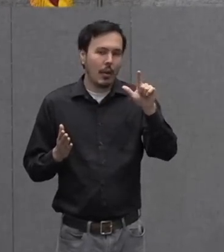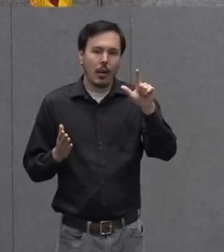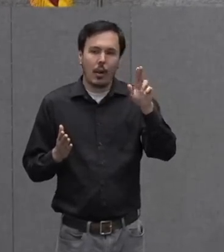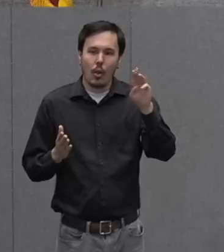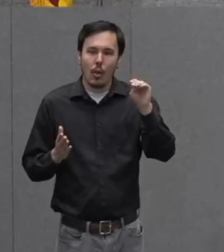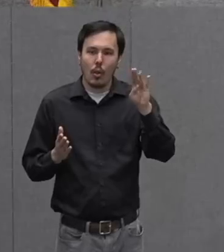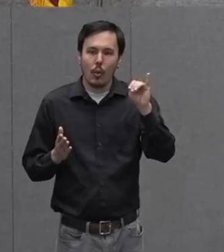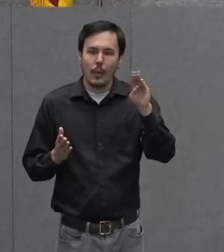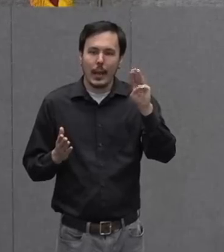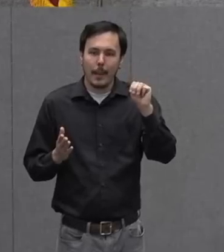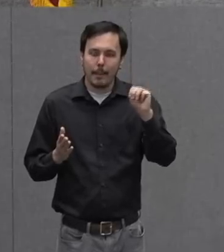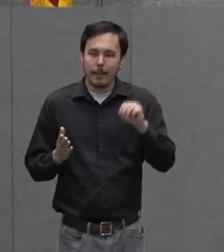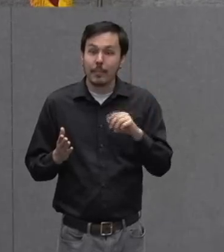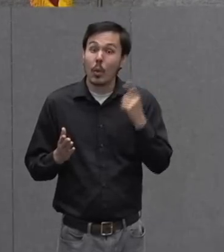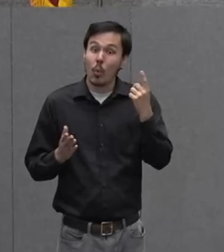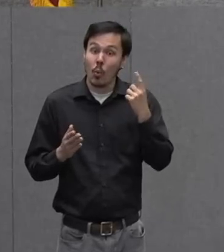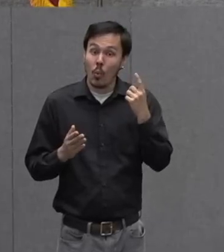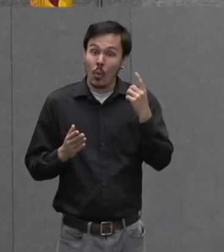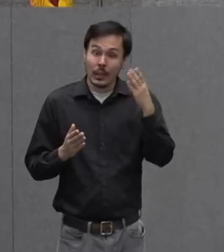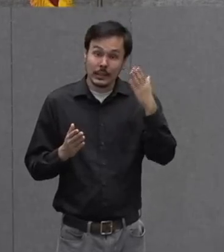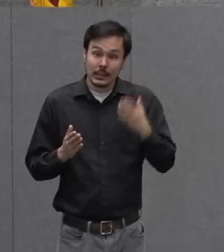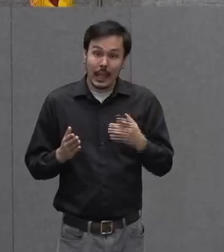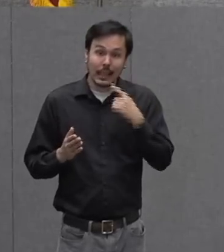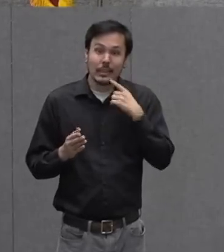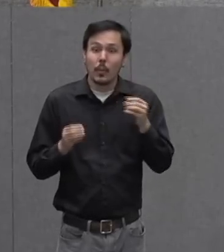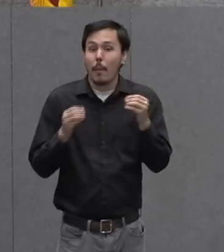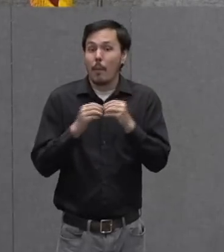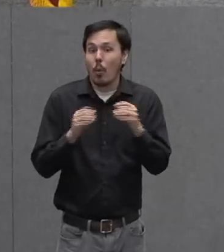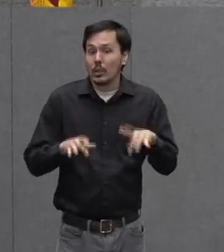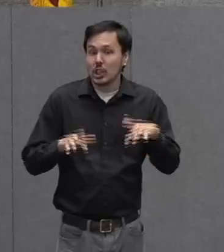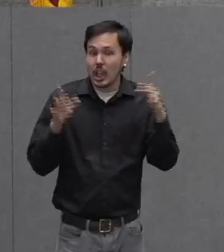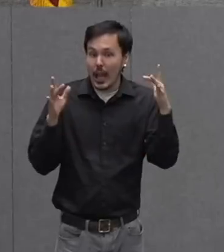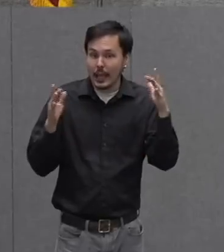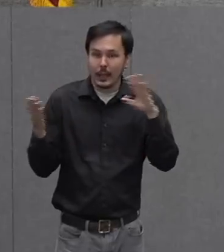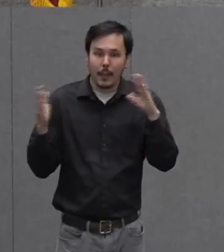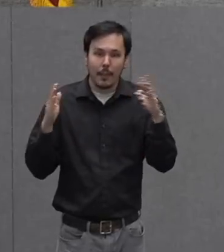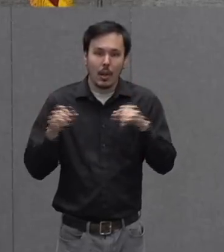One side is shiner than the other side. Can you see the difference.